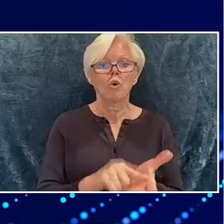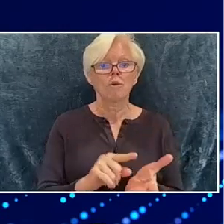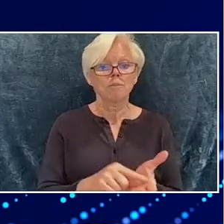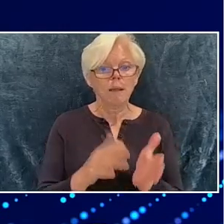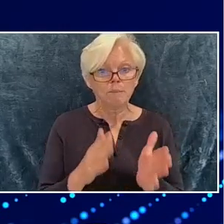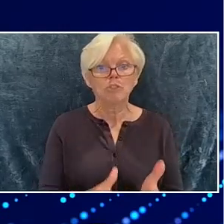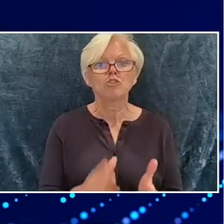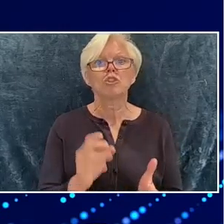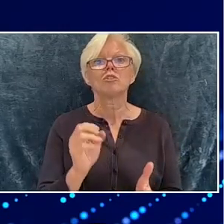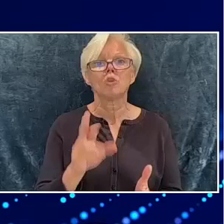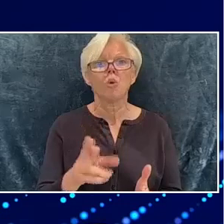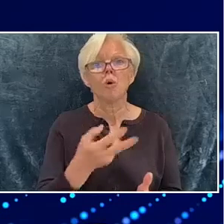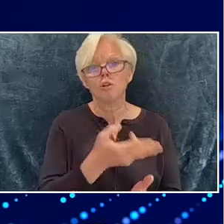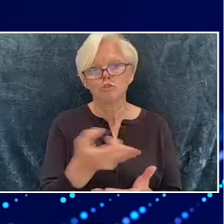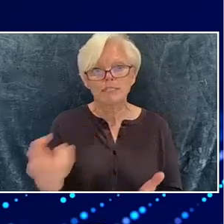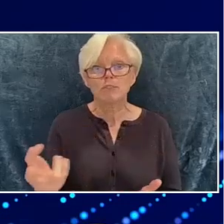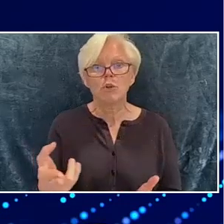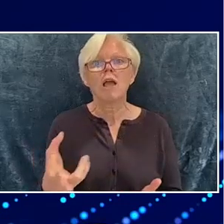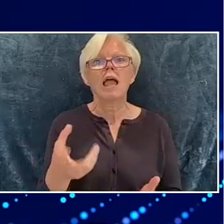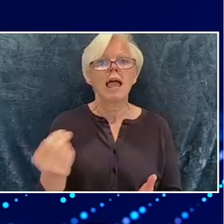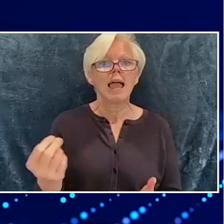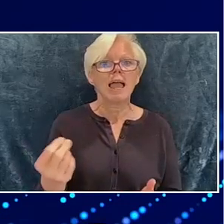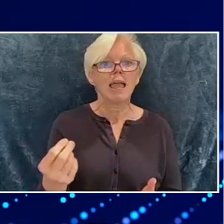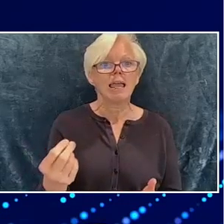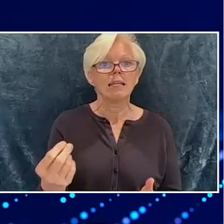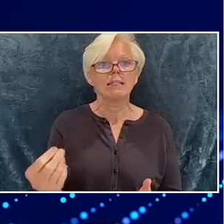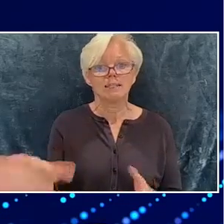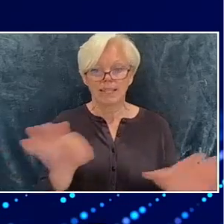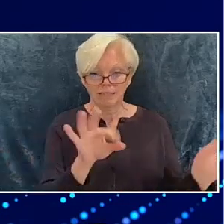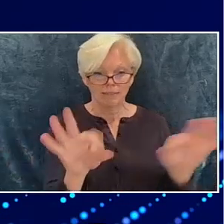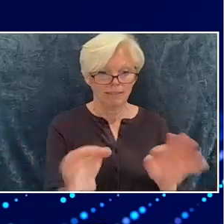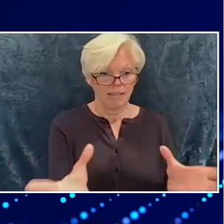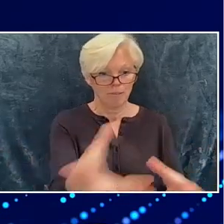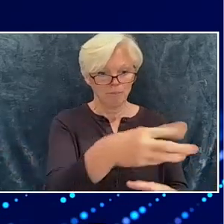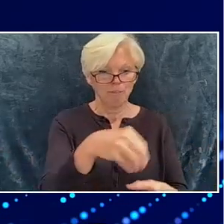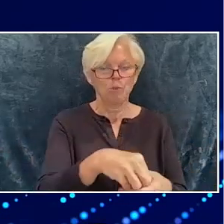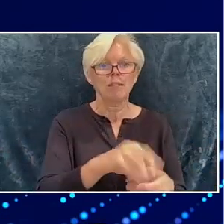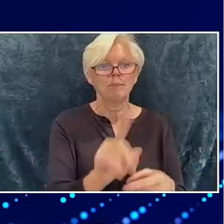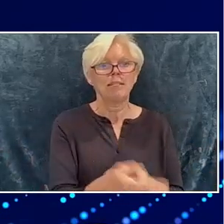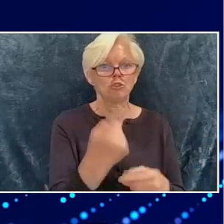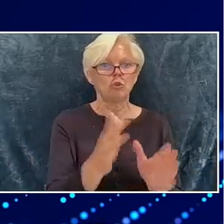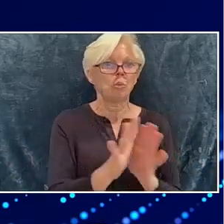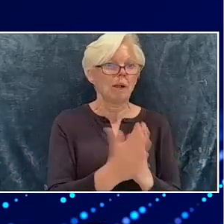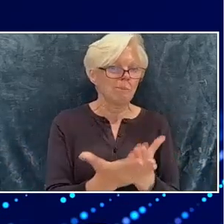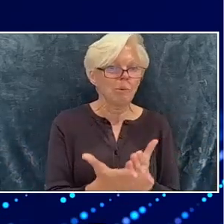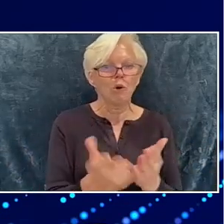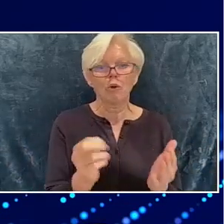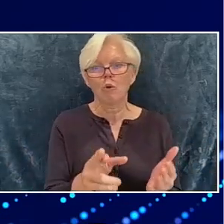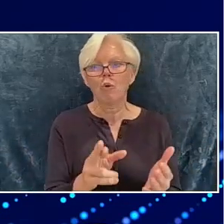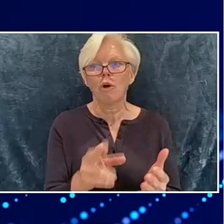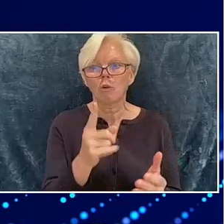resources and sort of pulling them into one book or resource for our students so